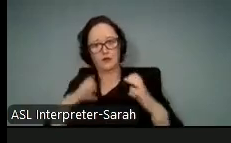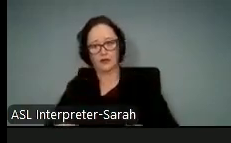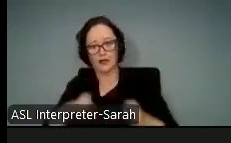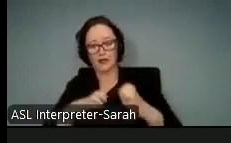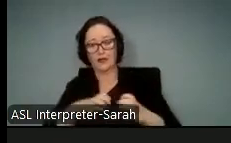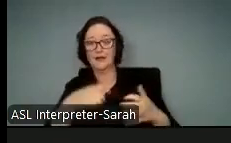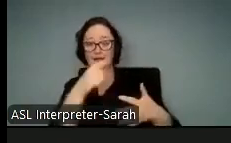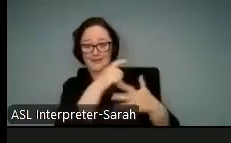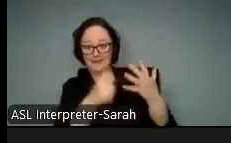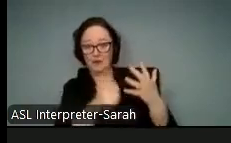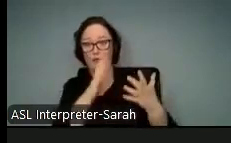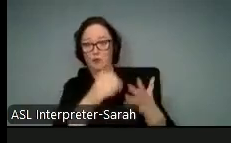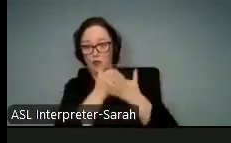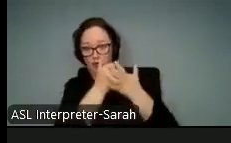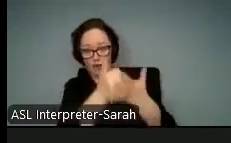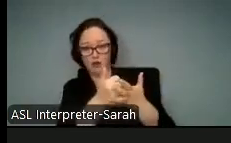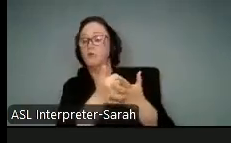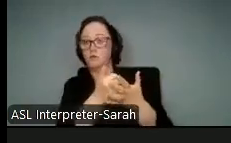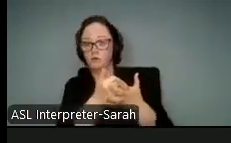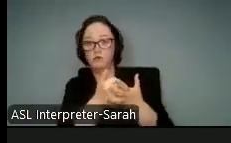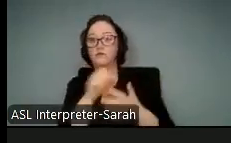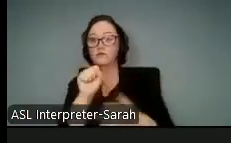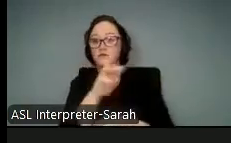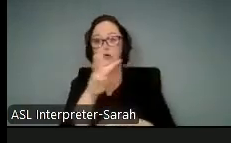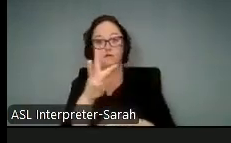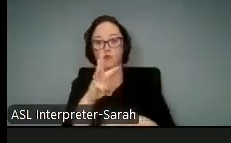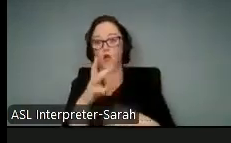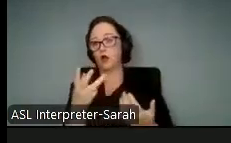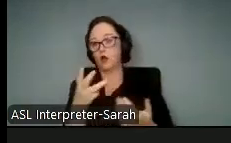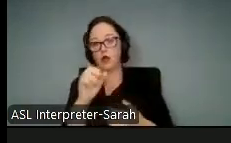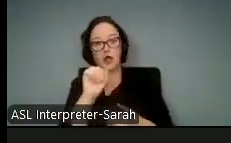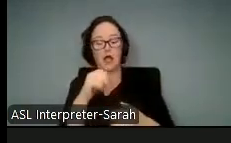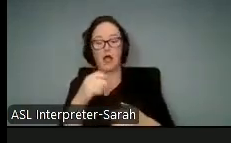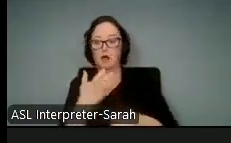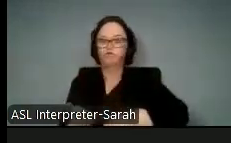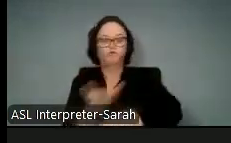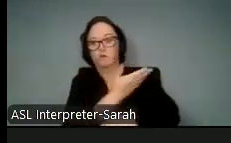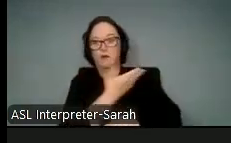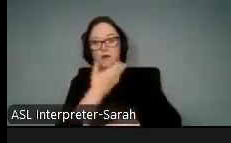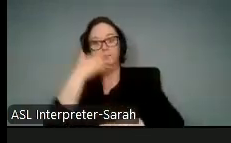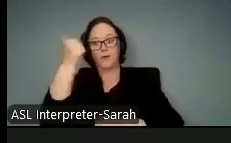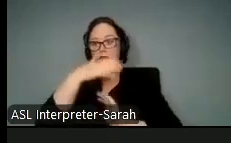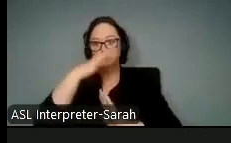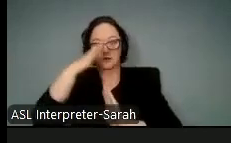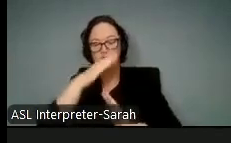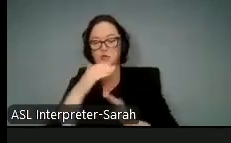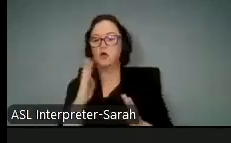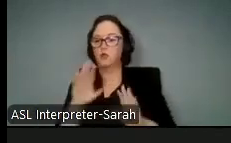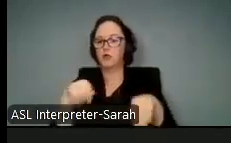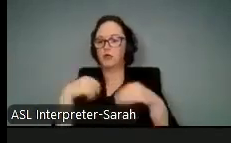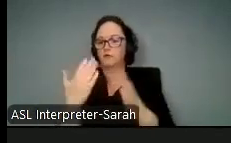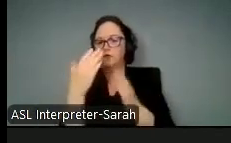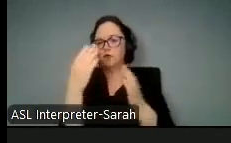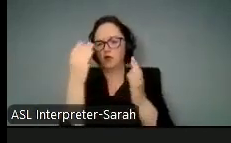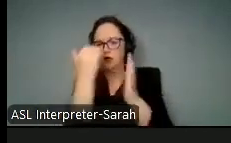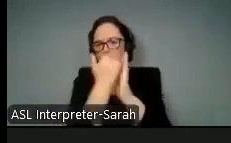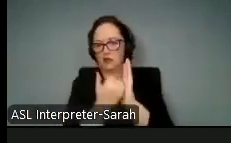or software accessibility the most. So we're going to give you kind of a quick list of, hey, when someone gets on your website